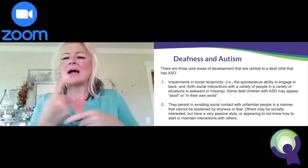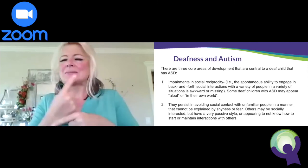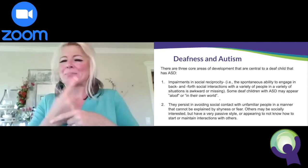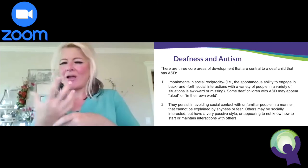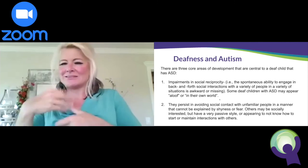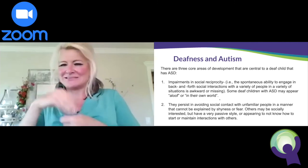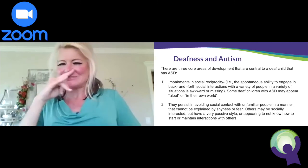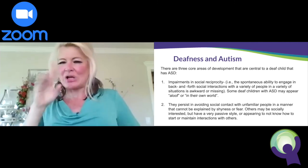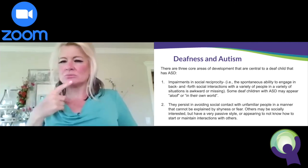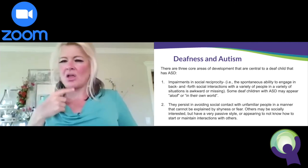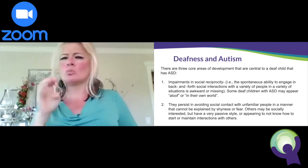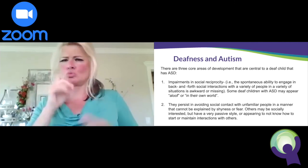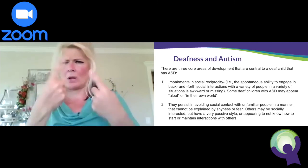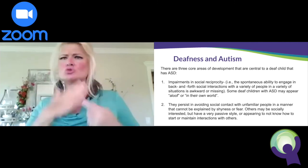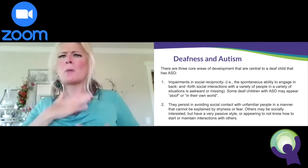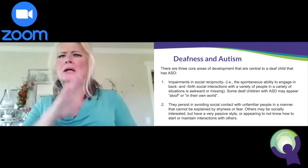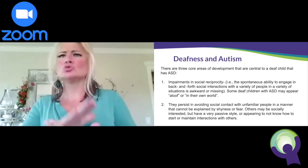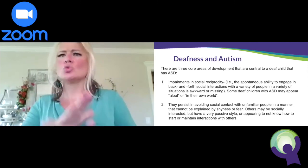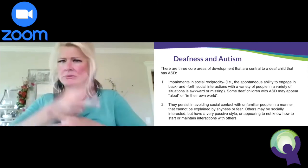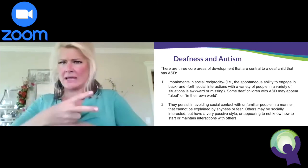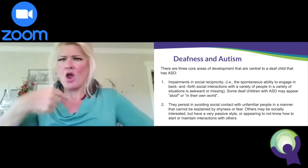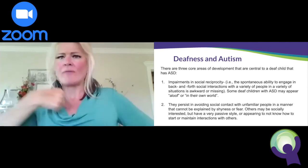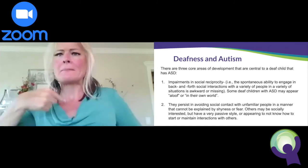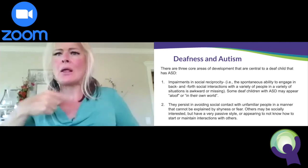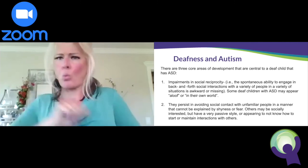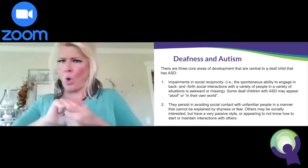When you're thinking about where the student is.. they're at school all day in that